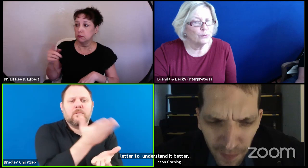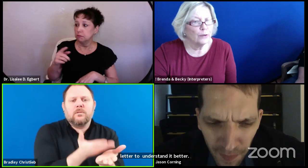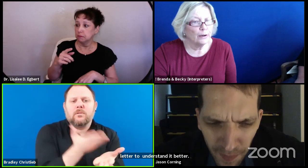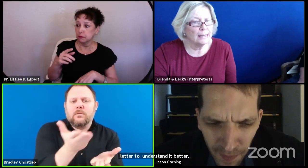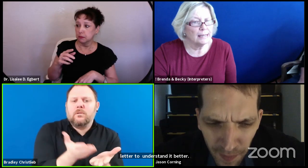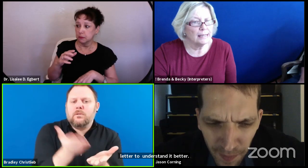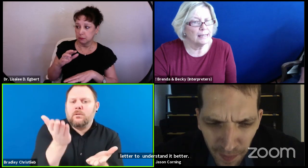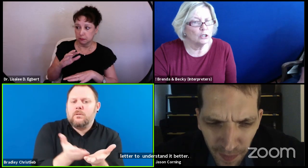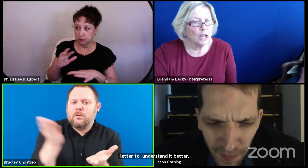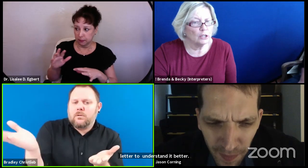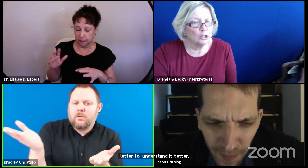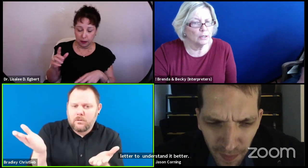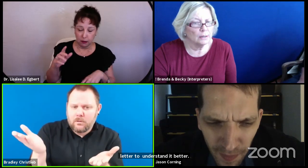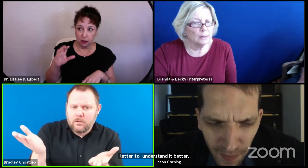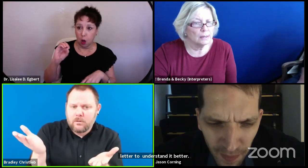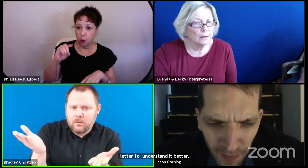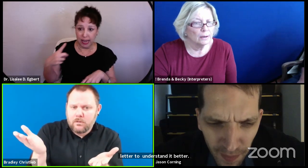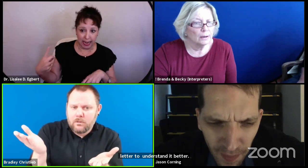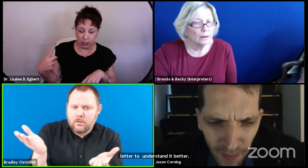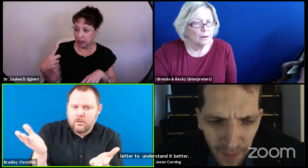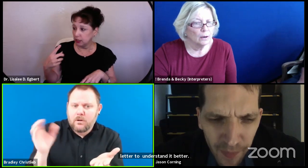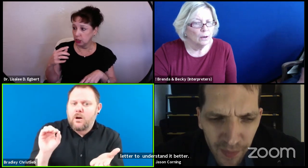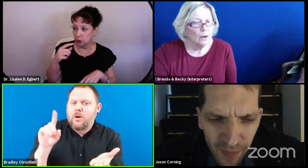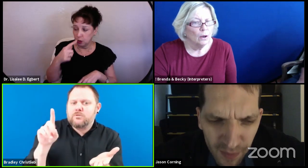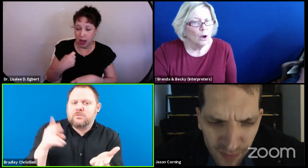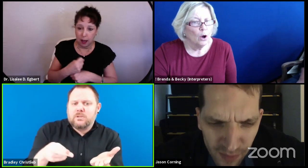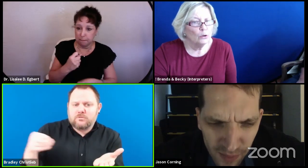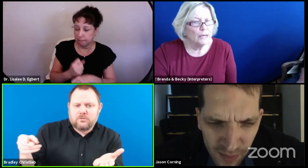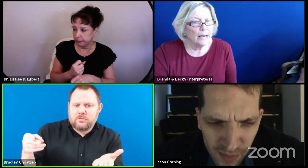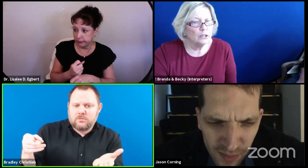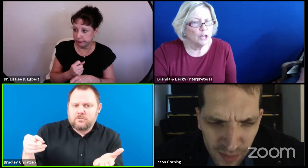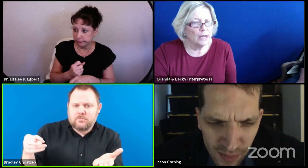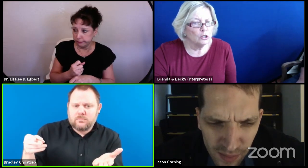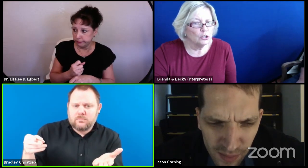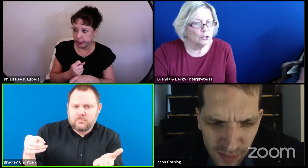various suggestions.